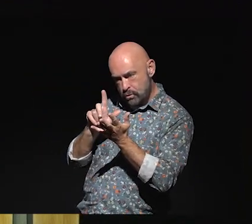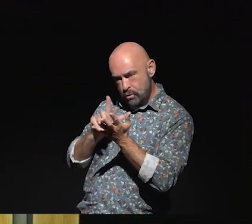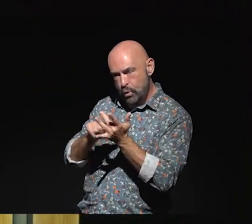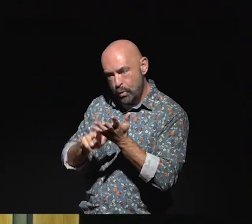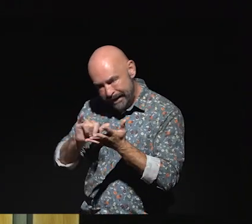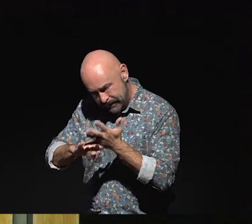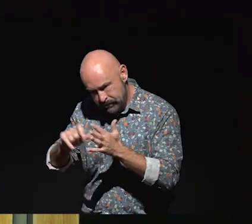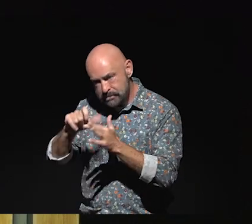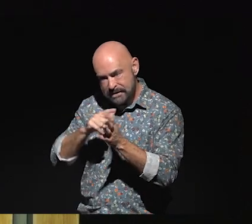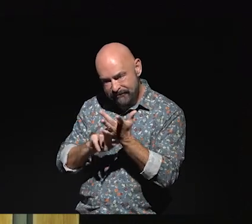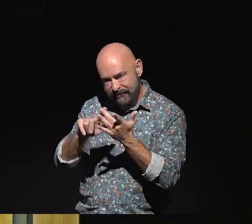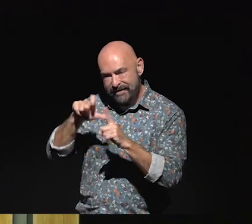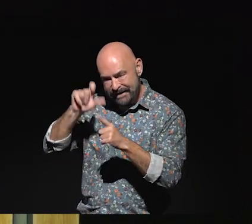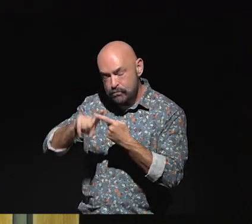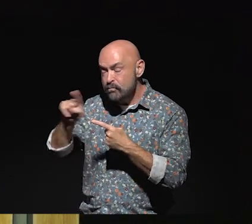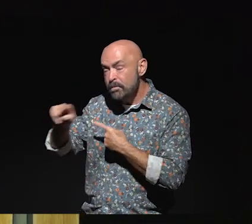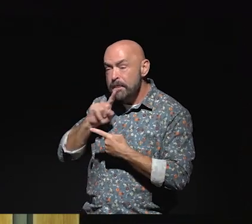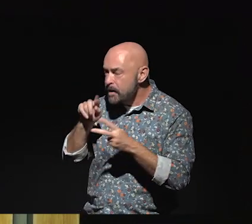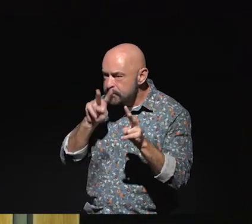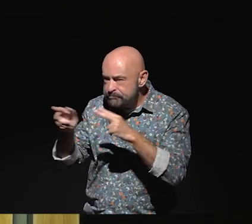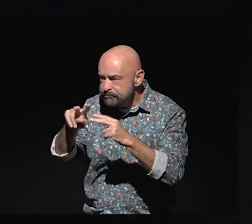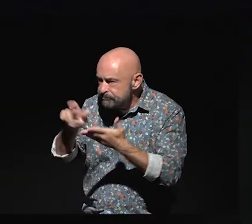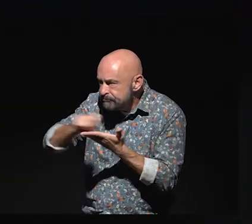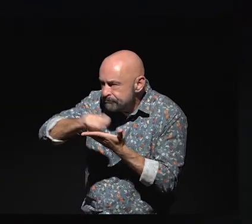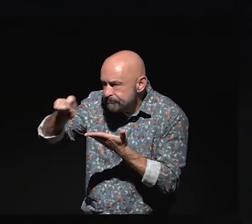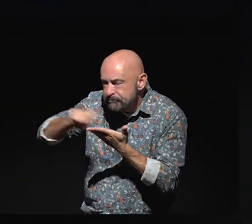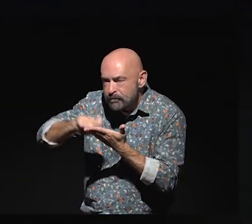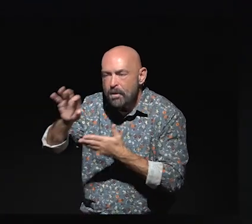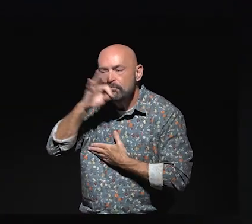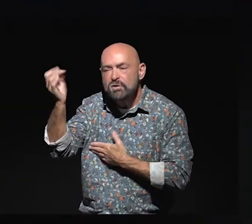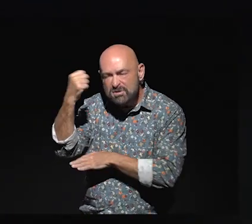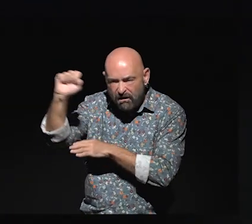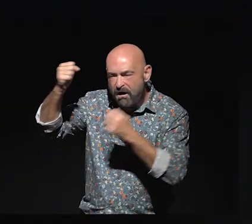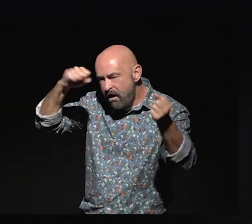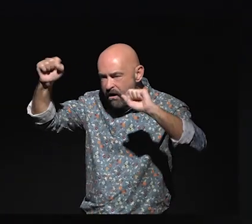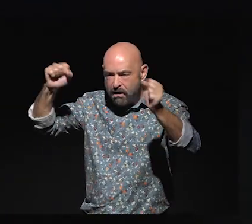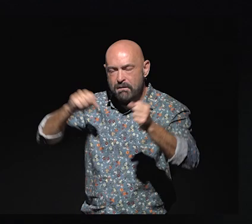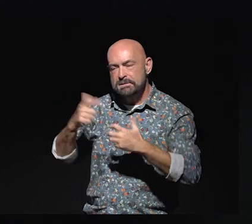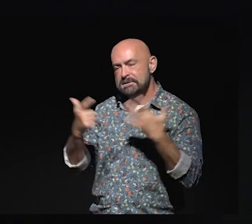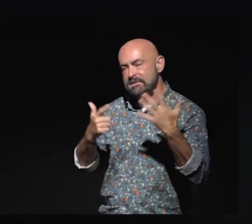the great chronicler of the French Revolution, which had erupted in 1789.